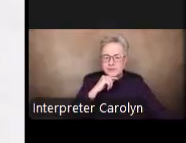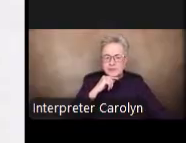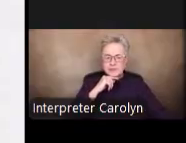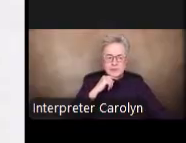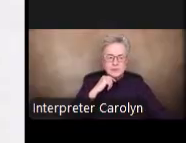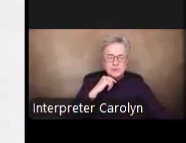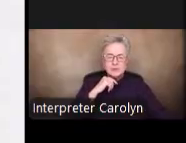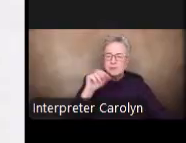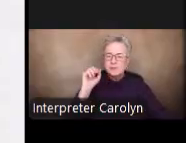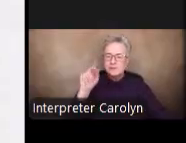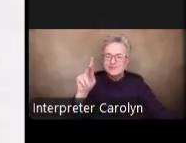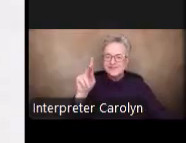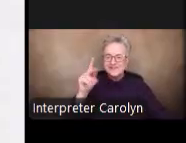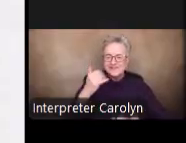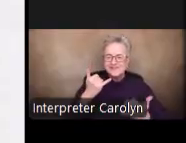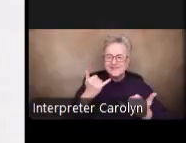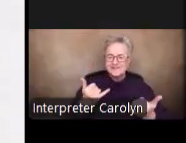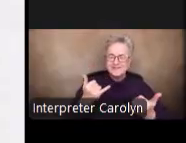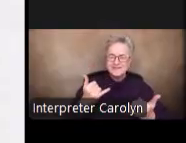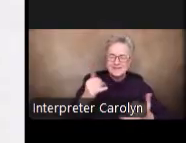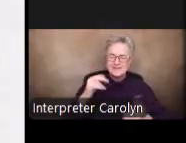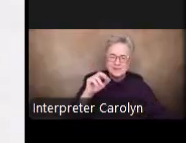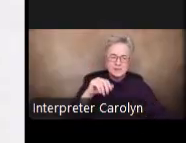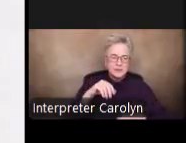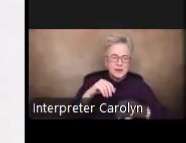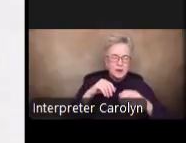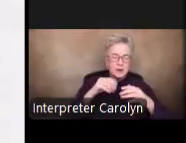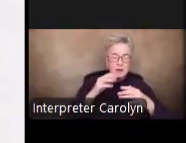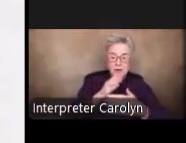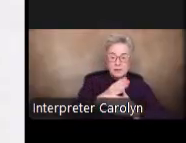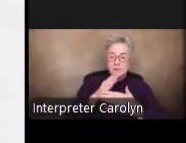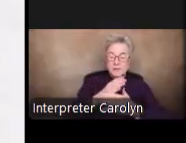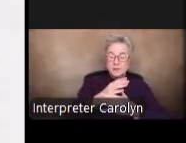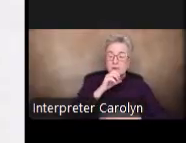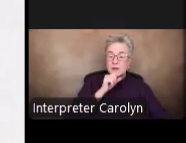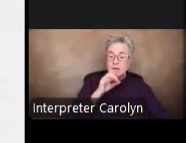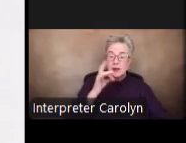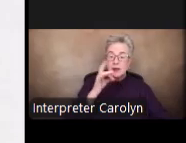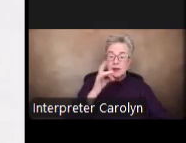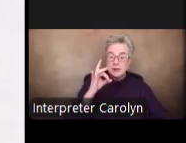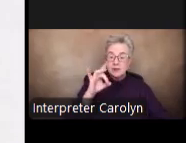Okay, so next, typically between 18 and 36 months, we add the